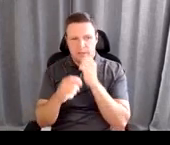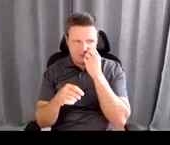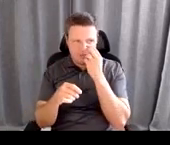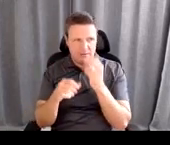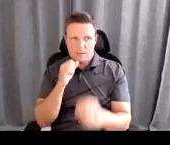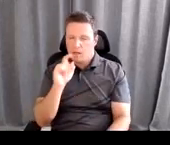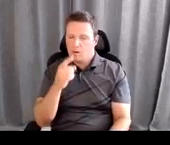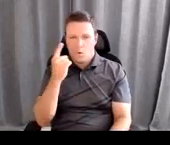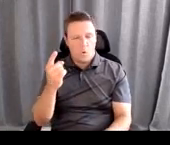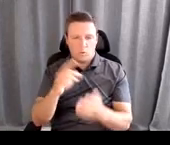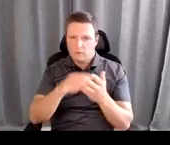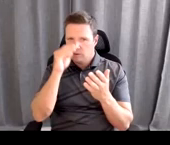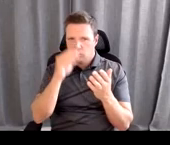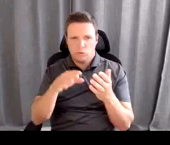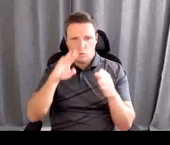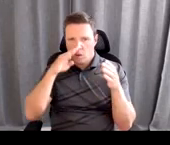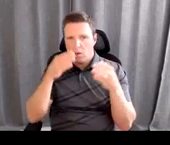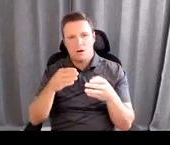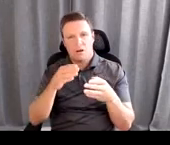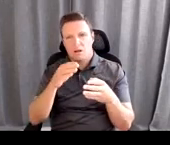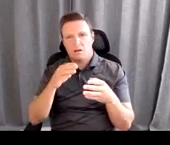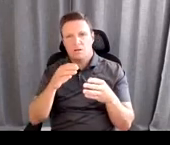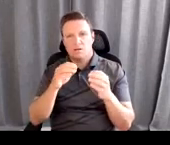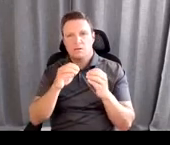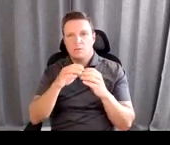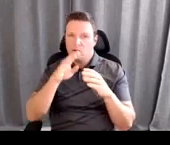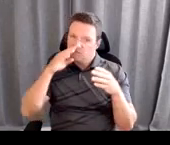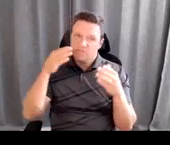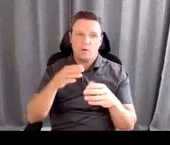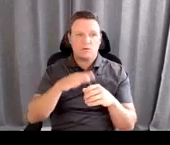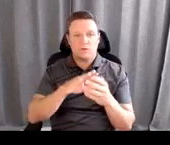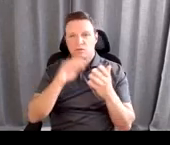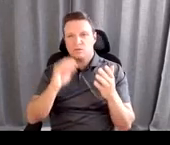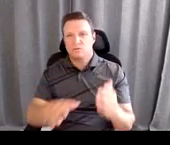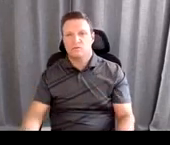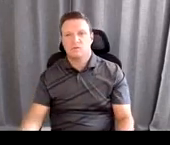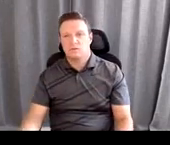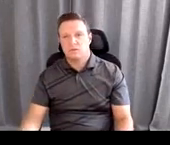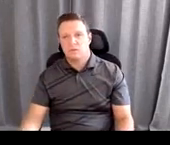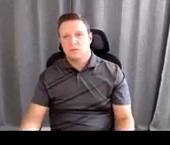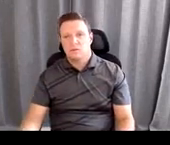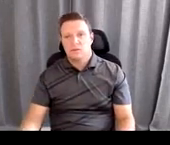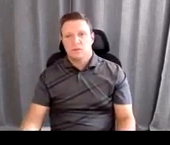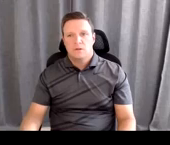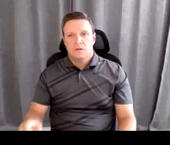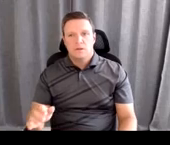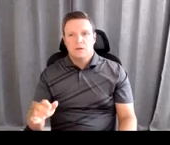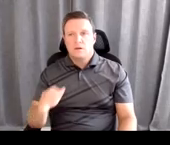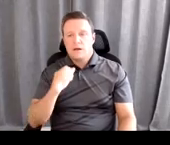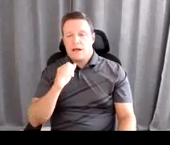moving away from the student centered pedagogy to one of equity based. Not just I'm not saying that students should learn, of course they should learn,